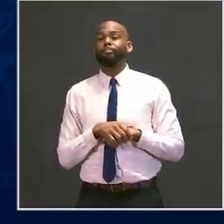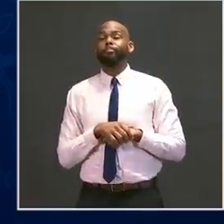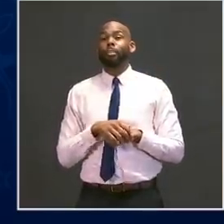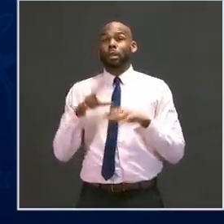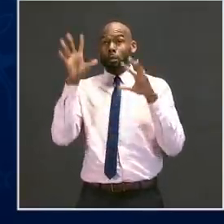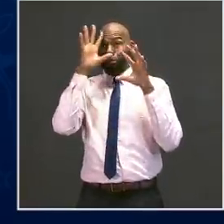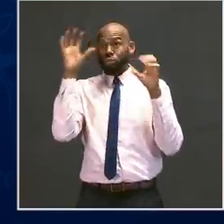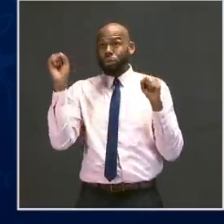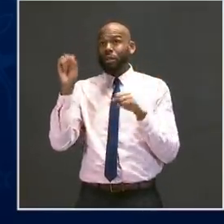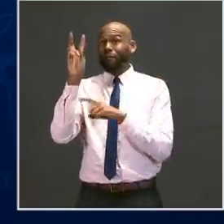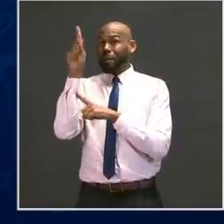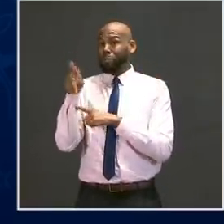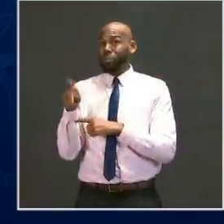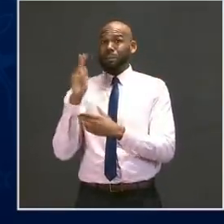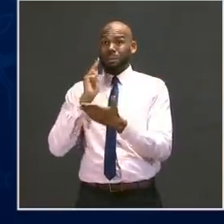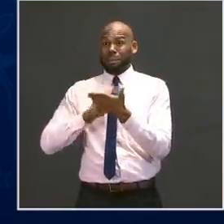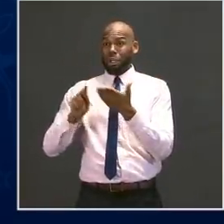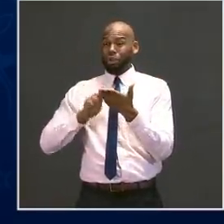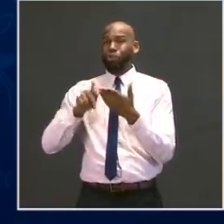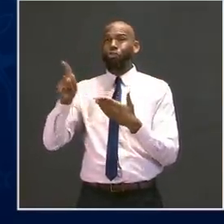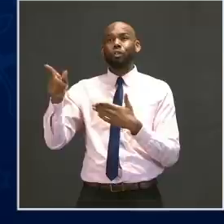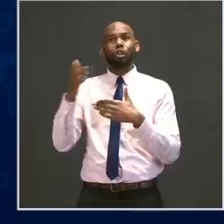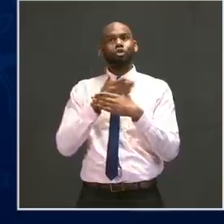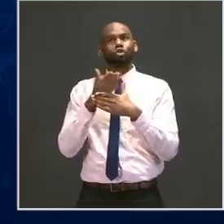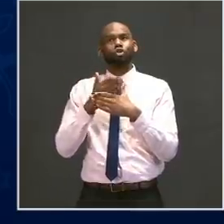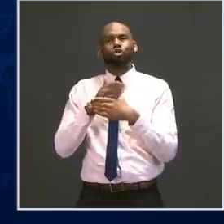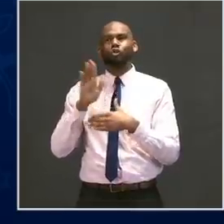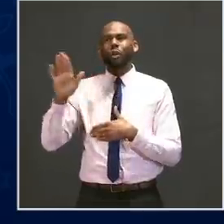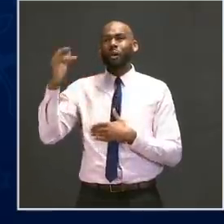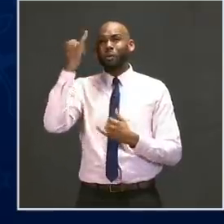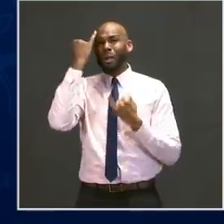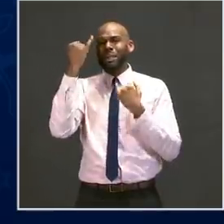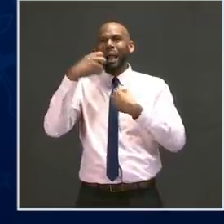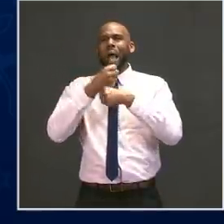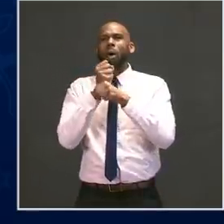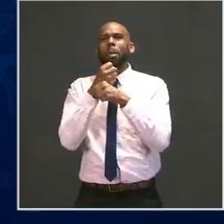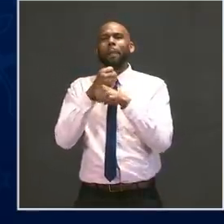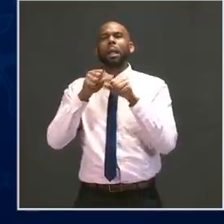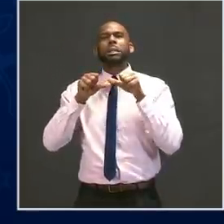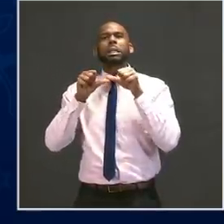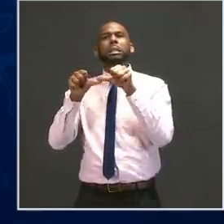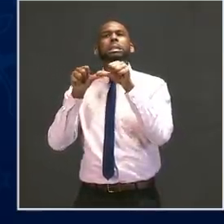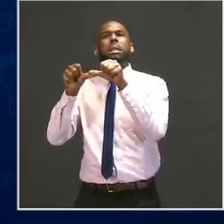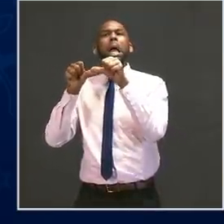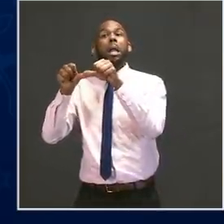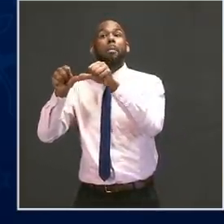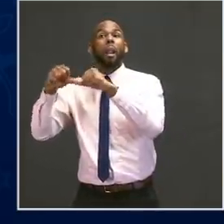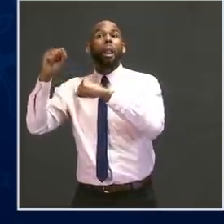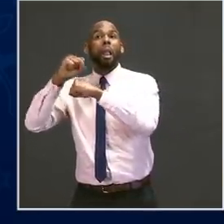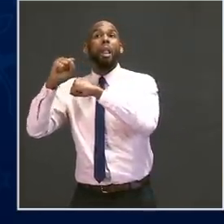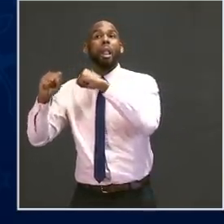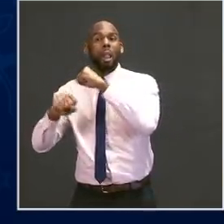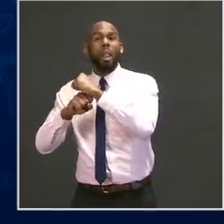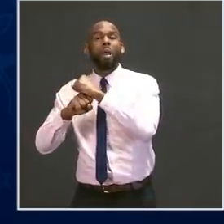and the Secretary also shared the administration's view for building sustainable infrastructure that will withstand the impacts of climate change